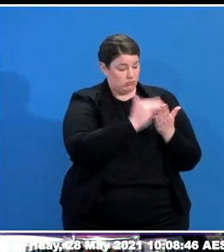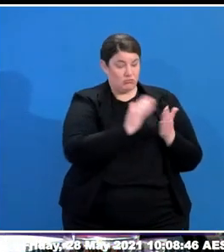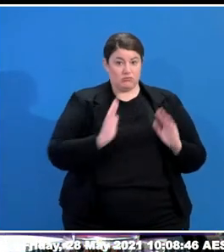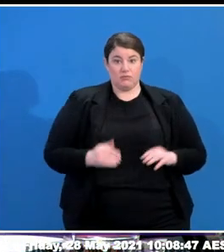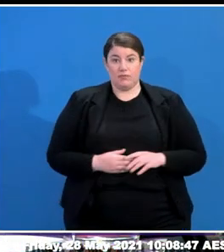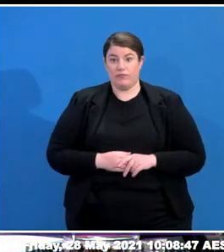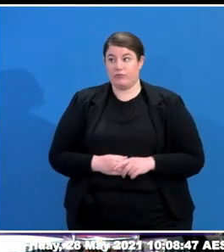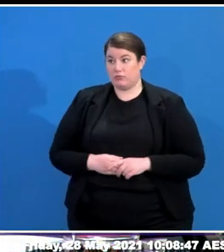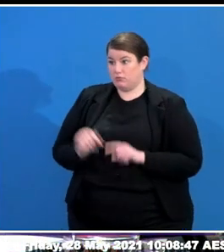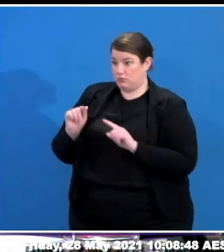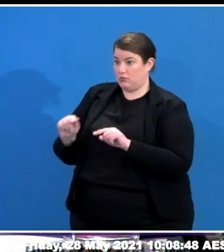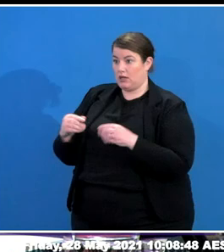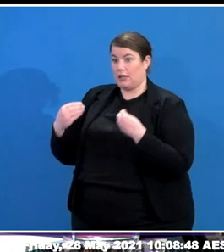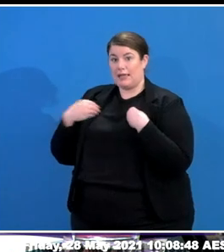That is what the company secretary has recorded.